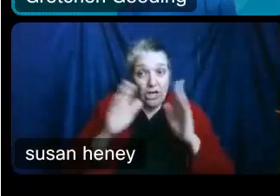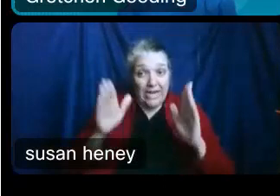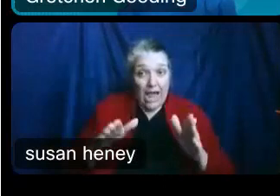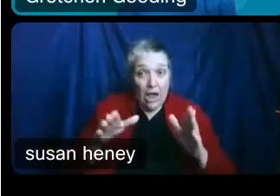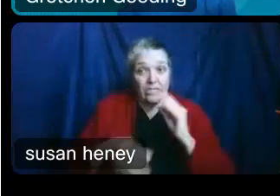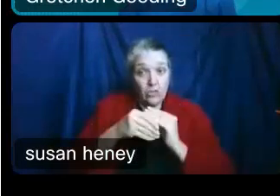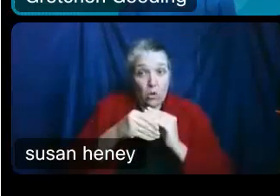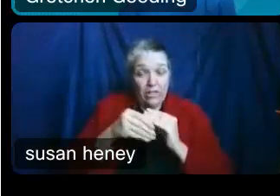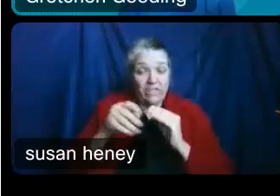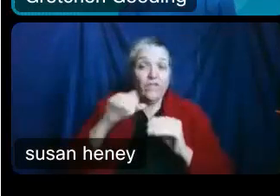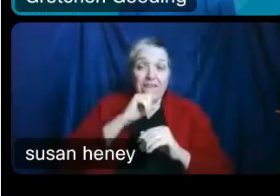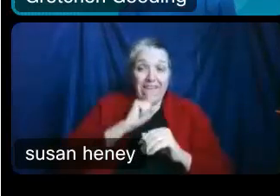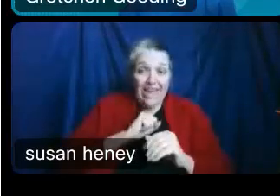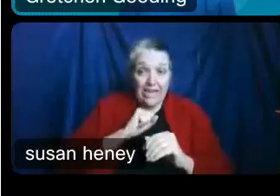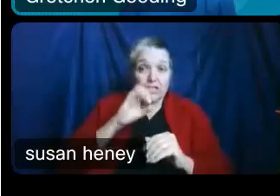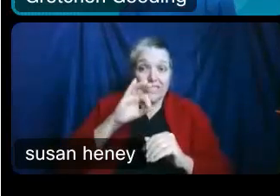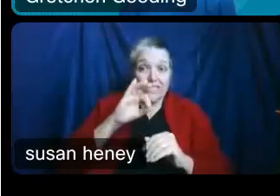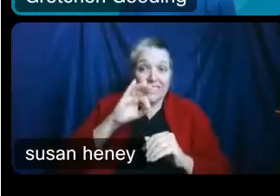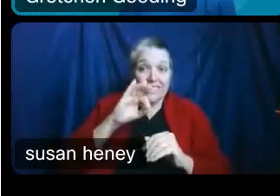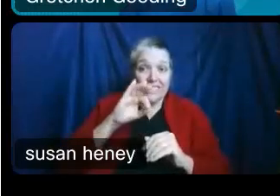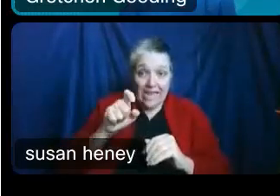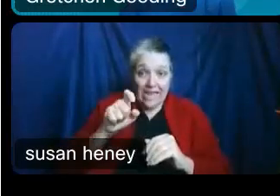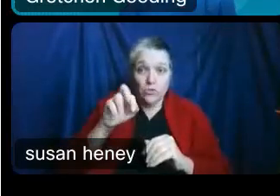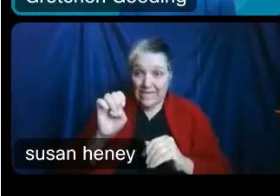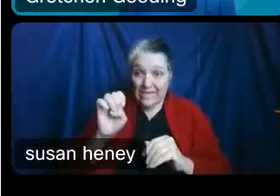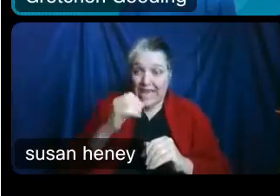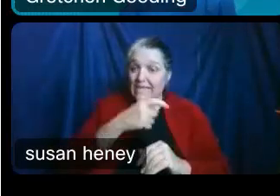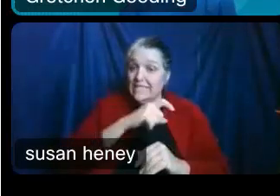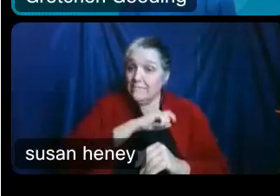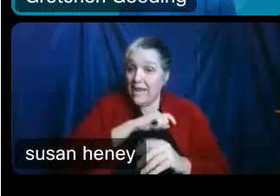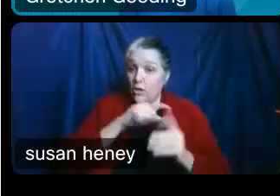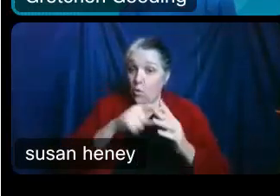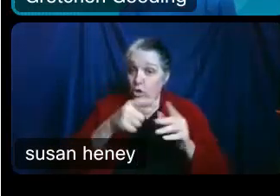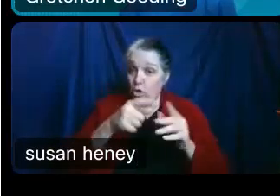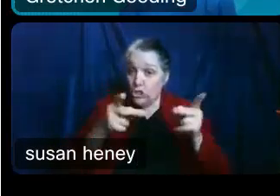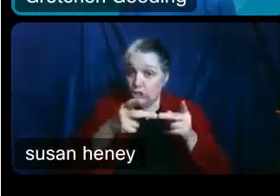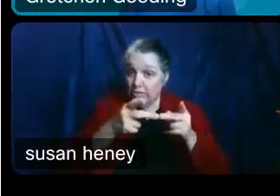age, sex, race and Hispanic origin, which are derived from the Census Bureau's Population